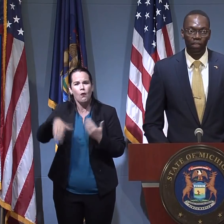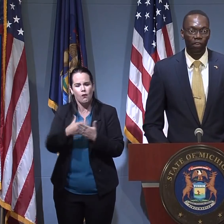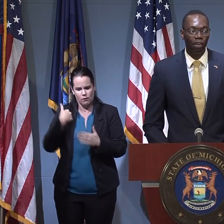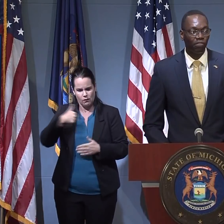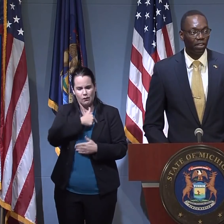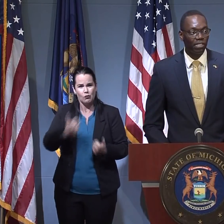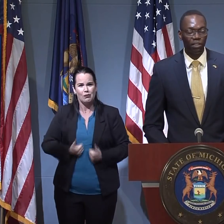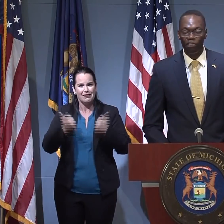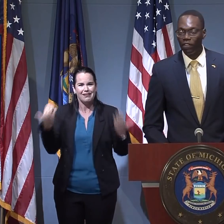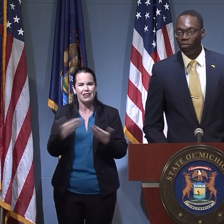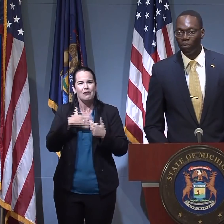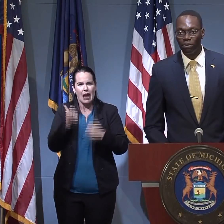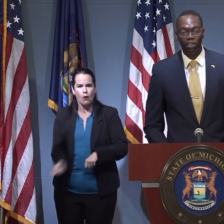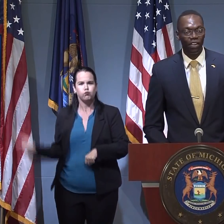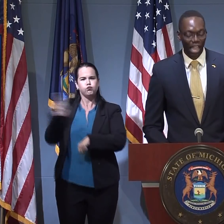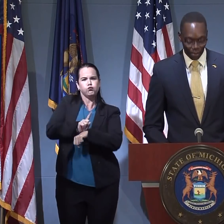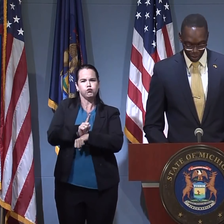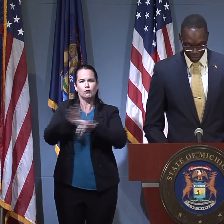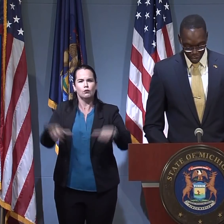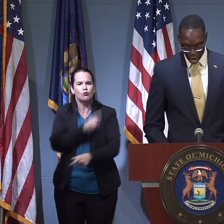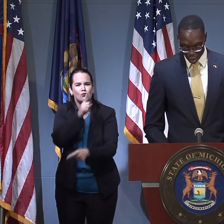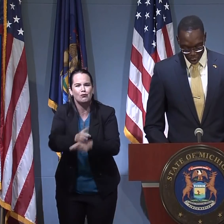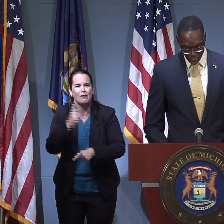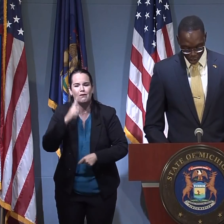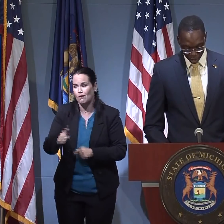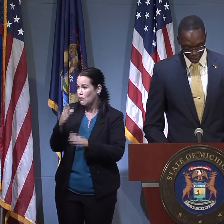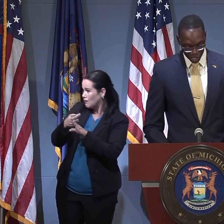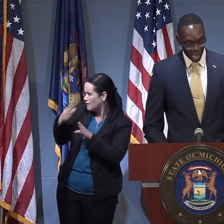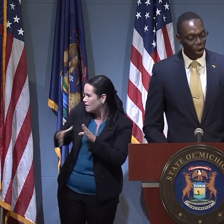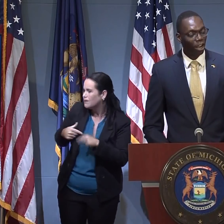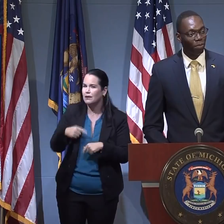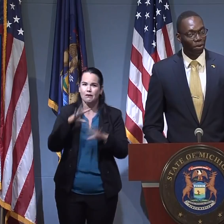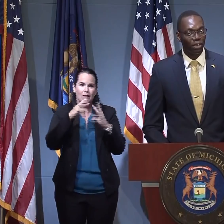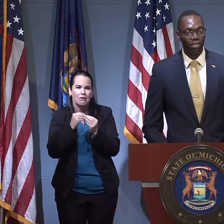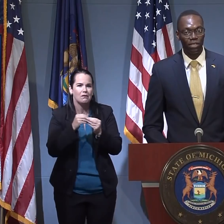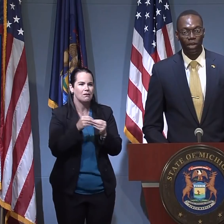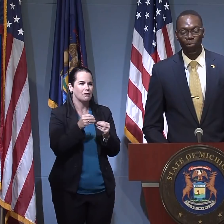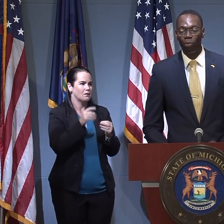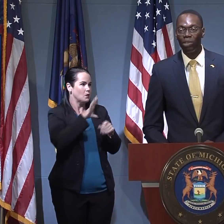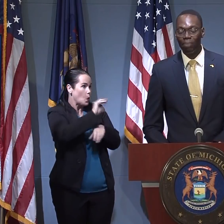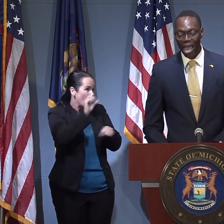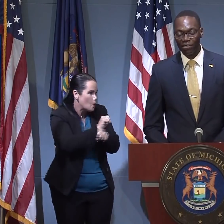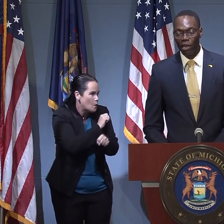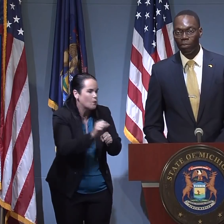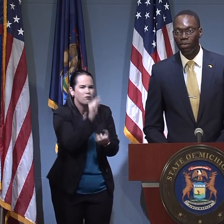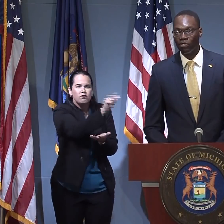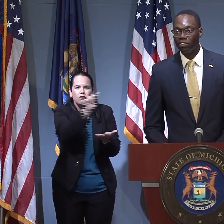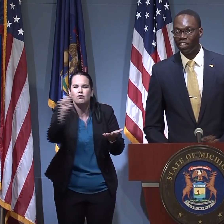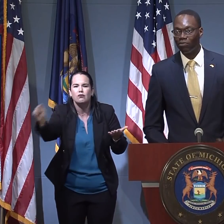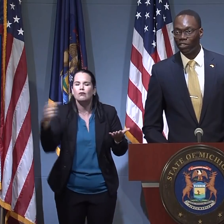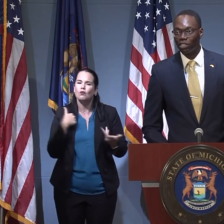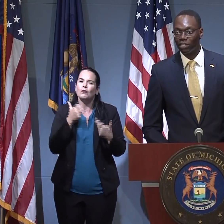RIGHT THING. WE CAN ALL STAND TALL. DO THE RIGHT THING FOR OUR FRIENDS, OUR FAMILY MEMBERS, OUR